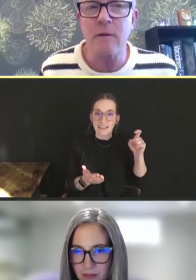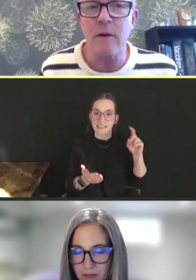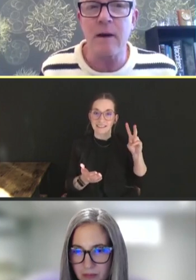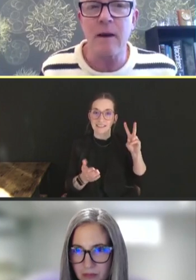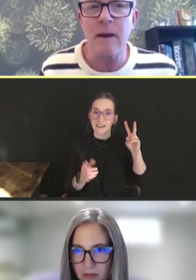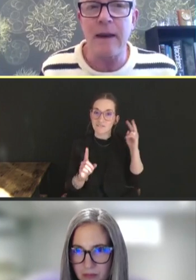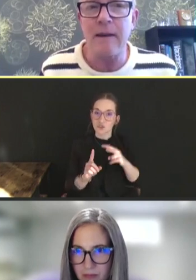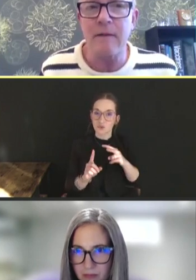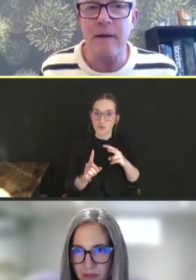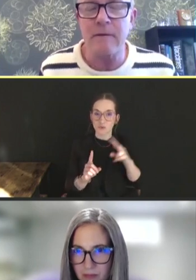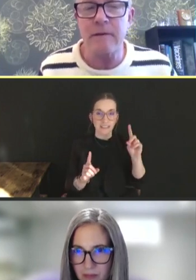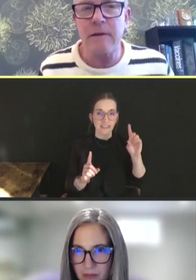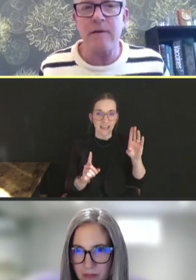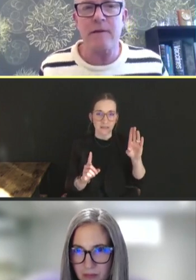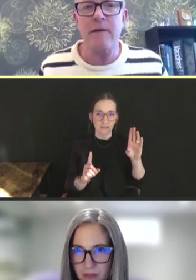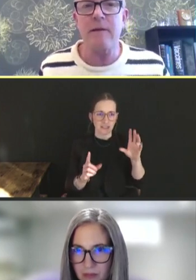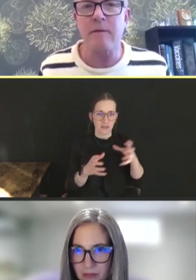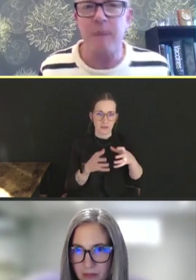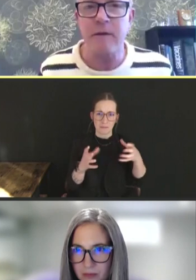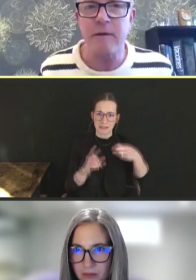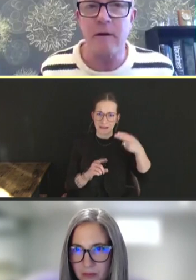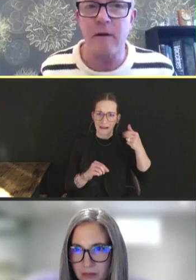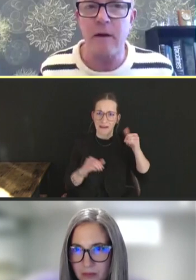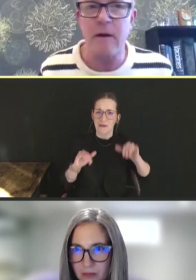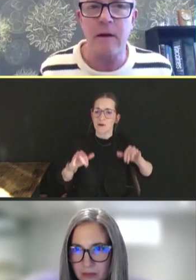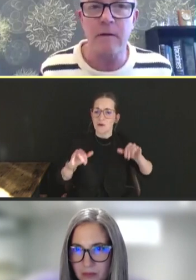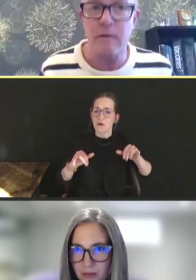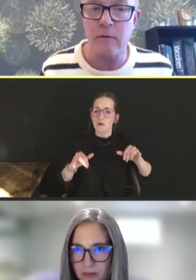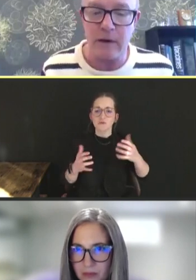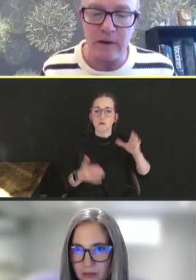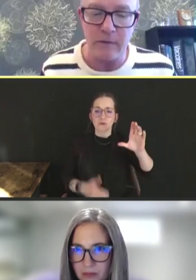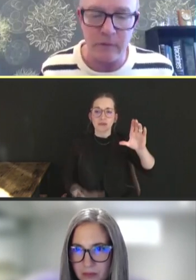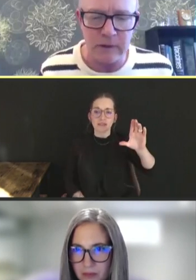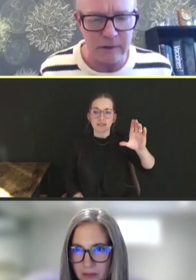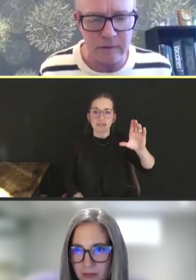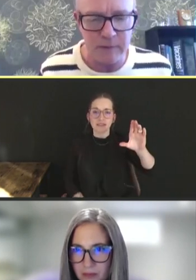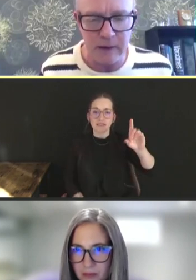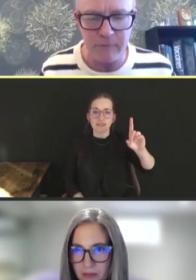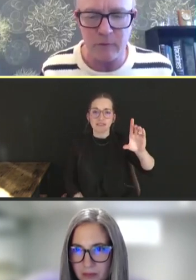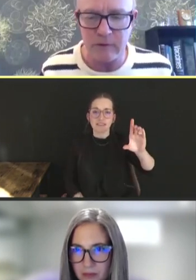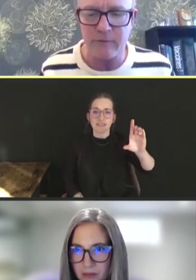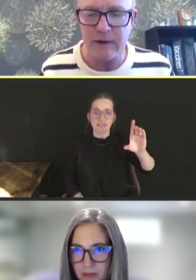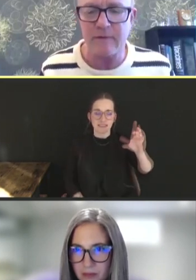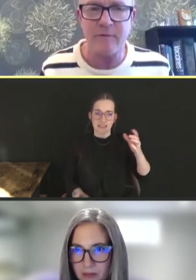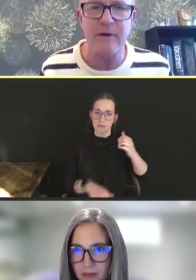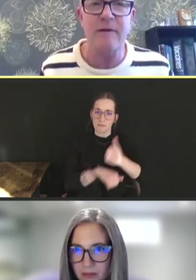So. And the CDC is based on a survey interviews, I guess, Behavioral Risk Factor Surveillance